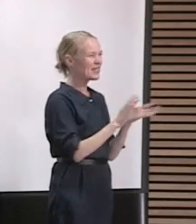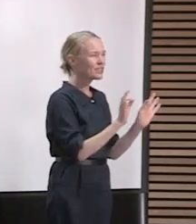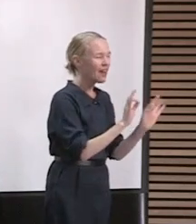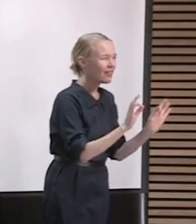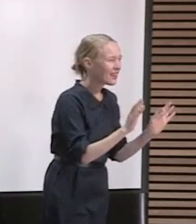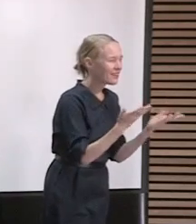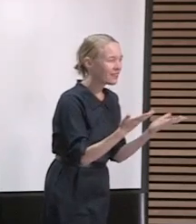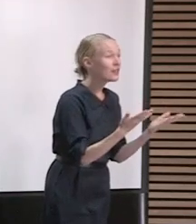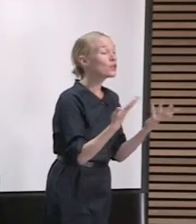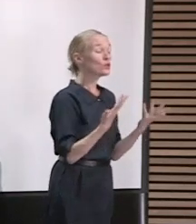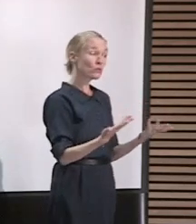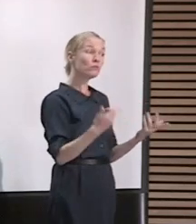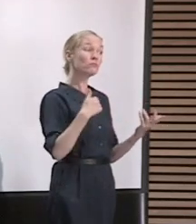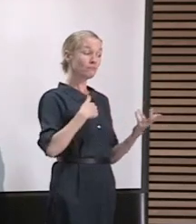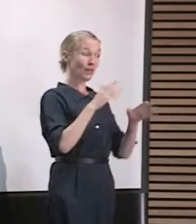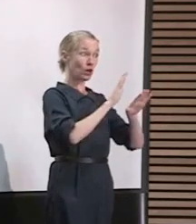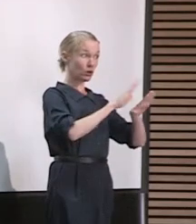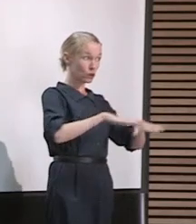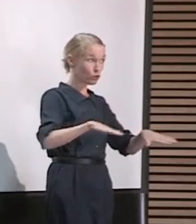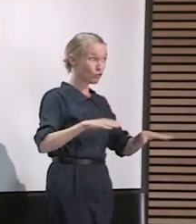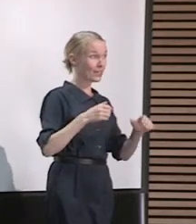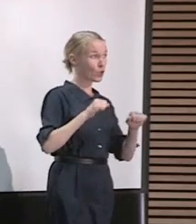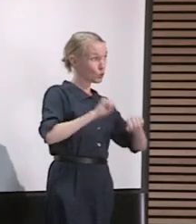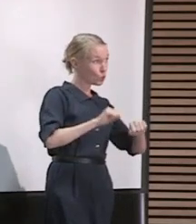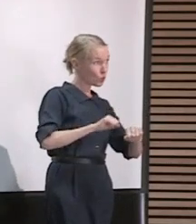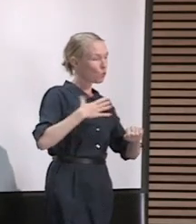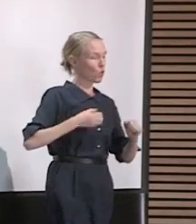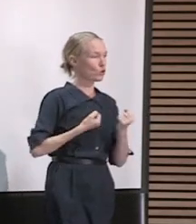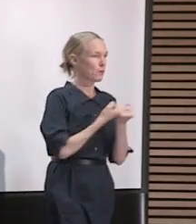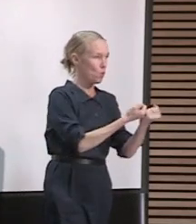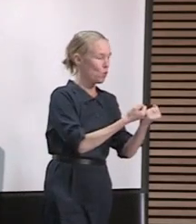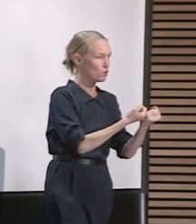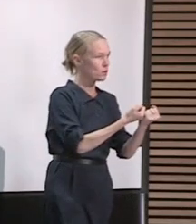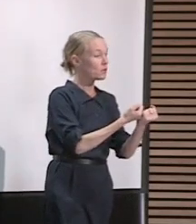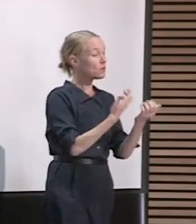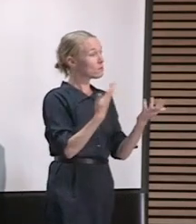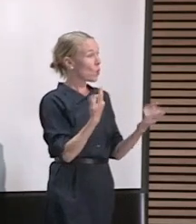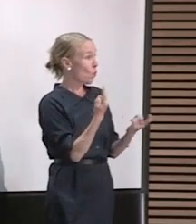things we can do to support